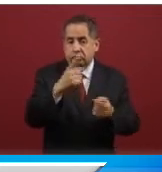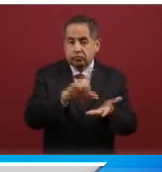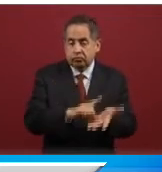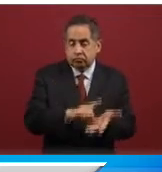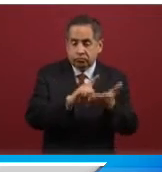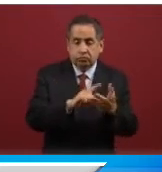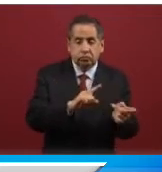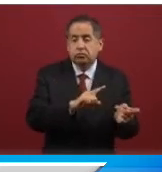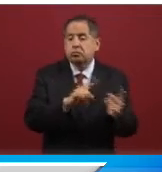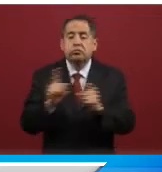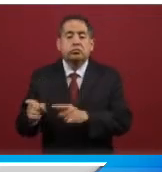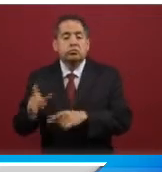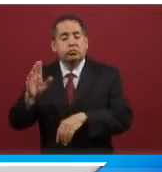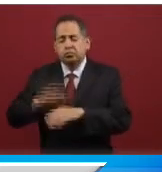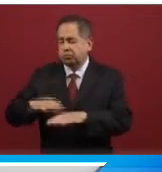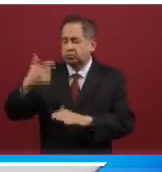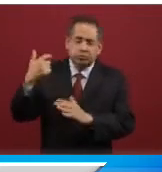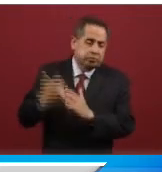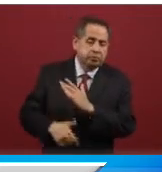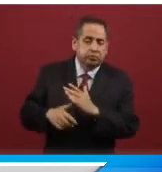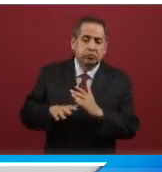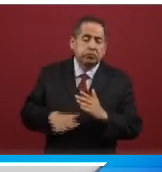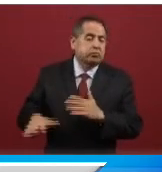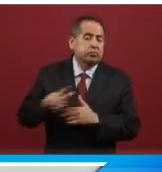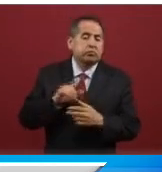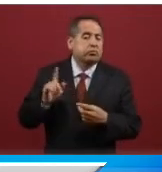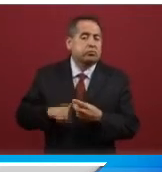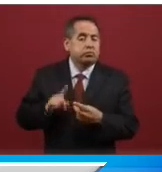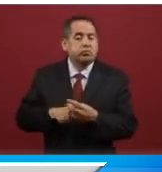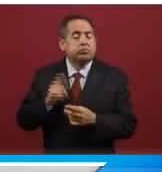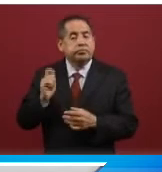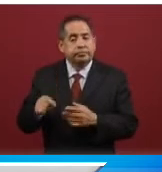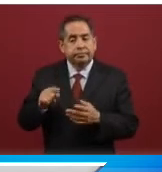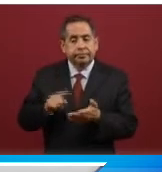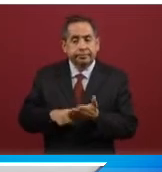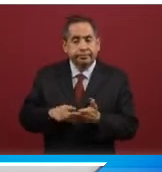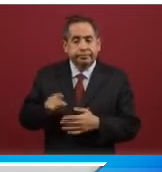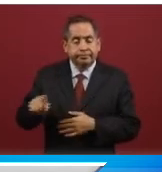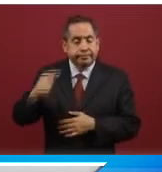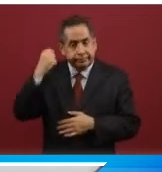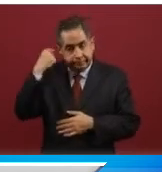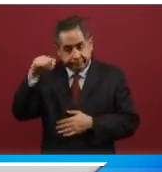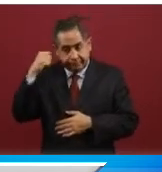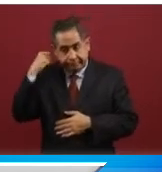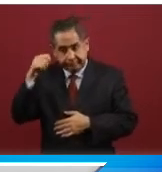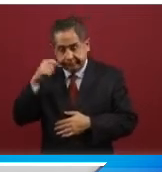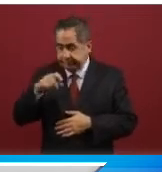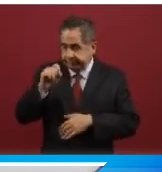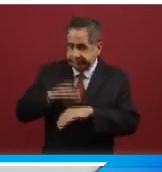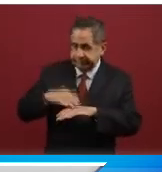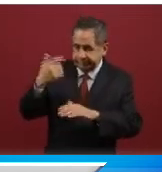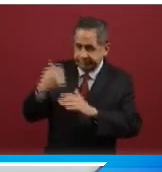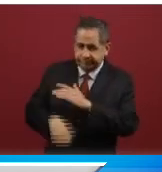Premium RENDICHICAS brand gasoline at 21.03 DIESEL brand RENDICHICAS at 20.62